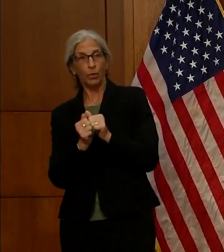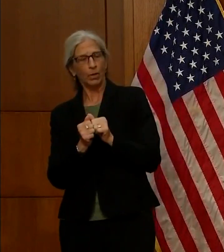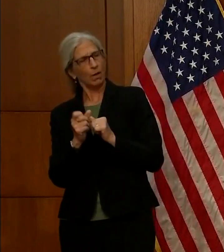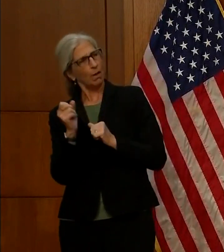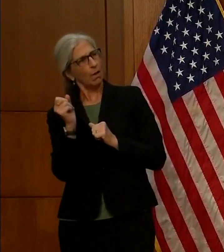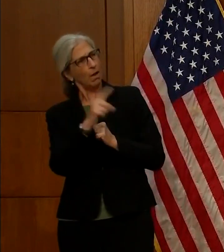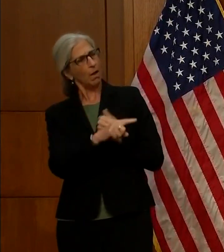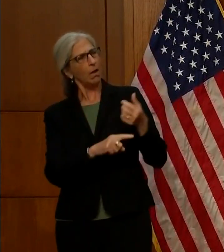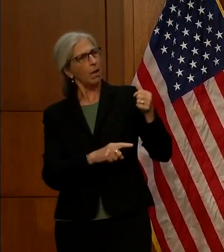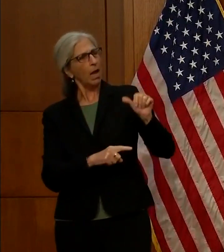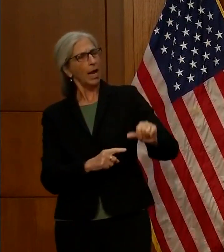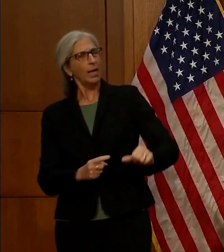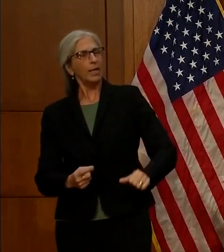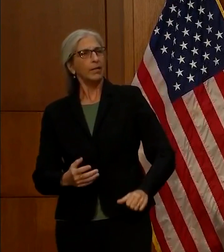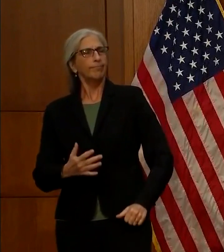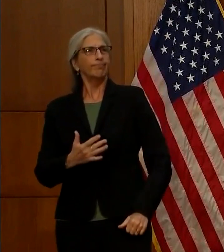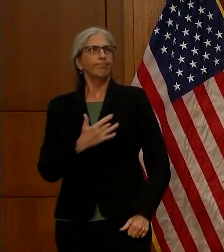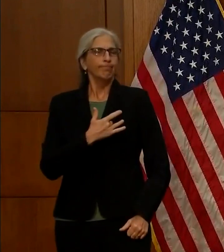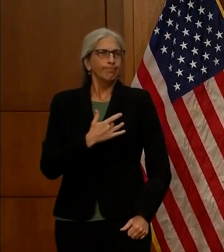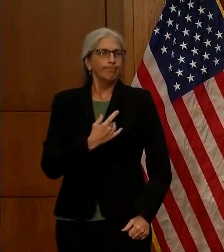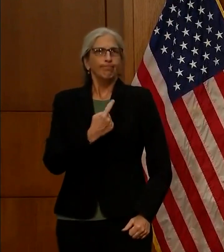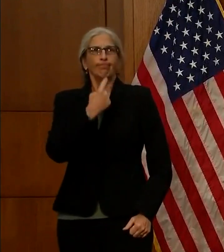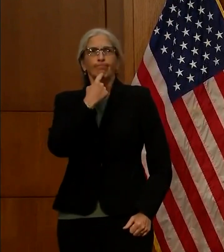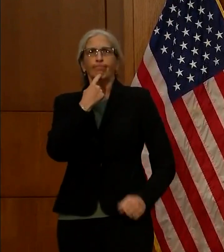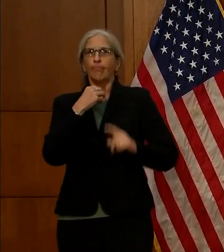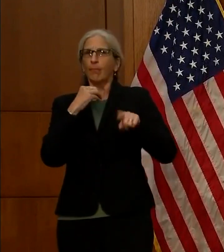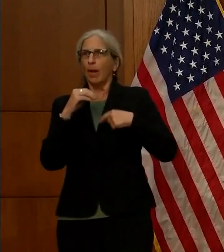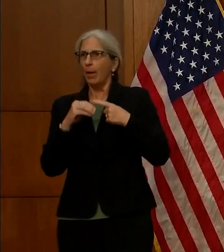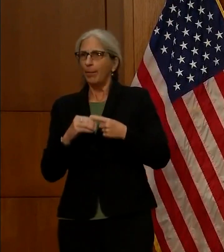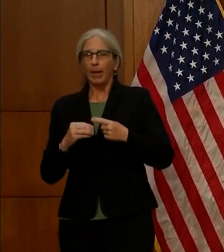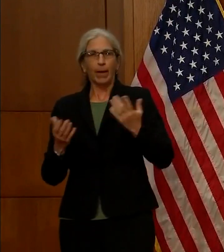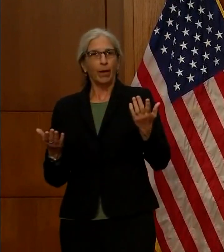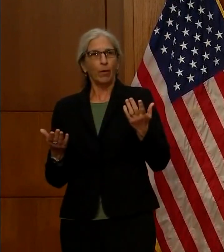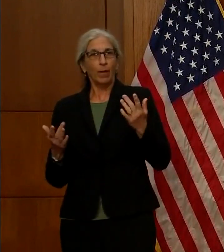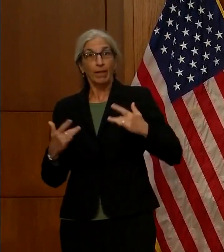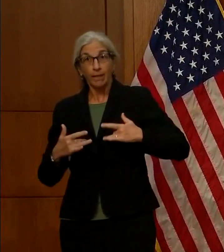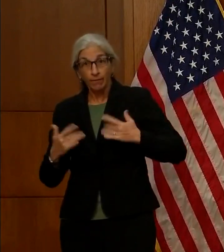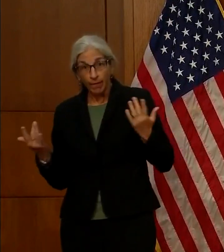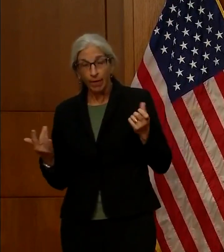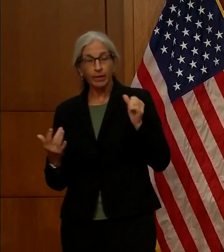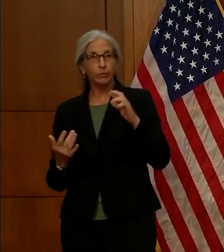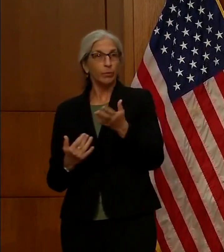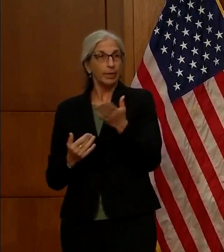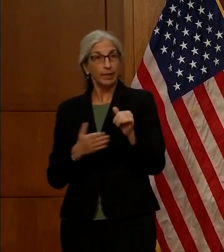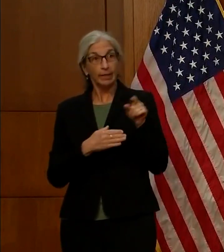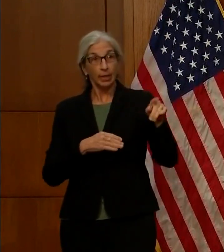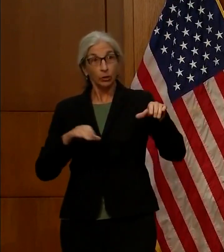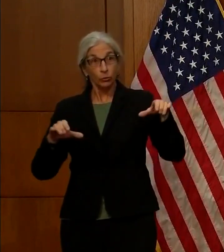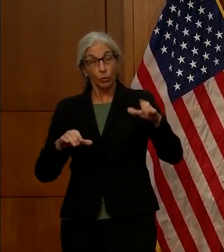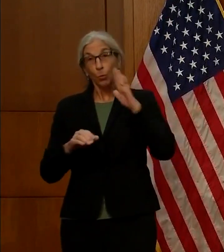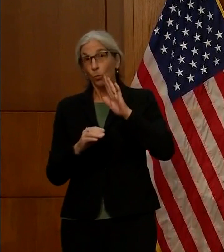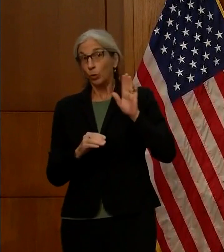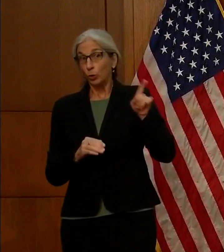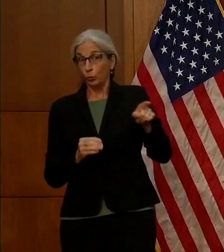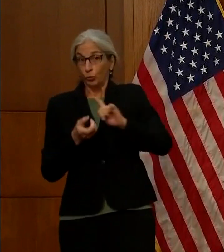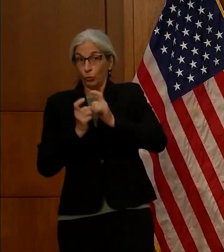ABOUT YOUR OWN HEALTH IN THE PEOPLE YOU CAN CONTACT WITH DID YOU HAVE ANY REGRETS ABOUT NEED TO USE THEM INDEED YOU